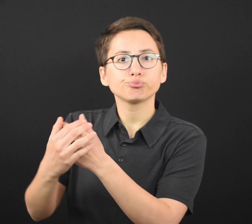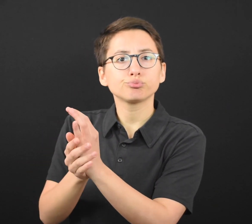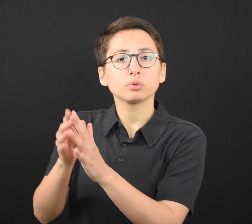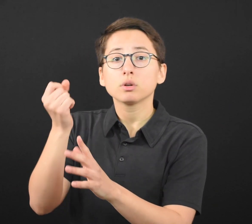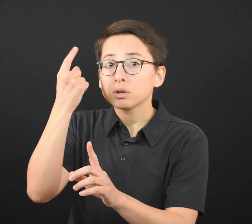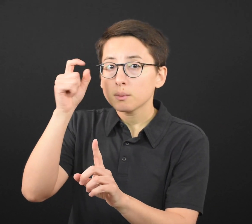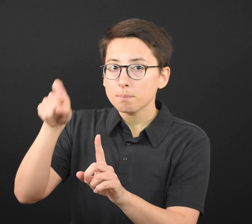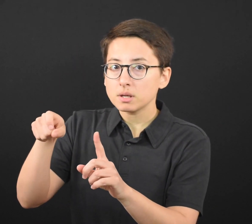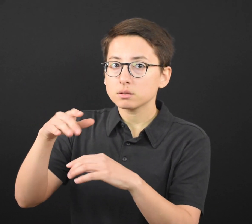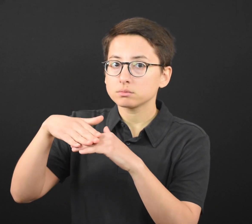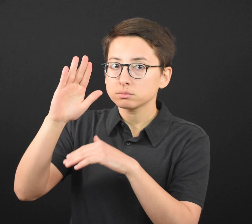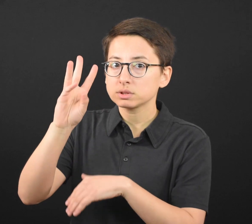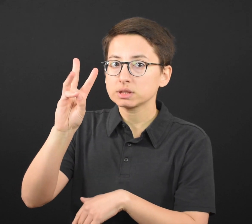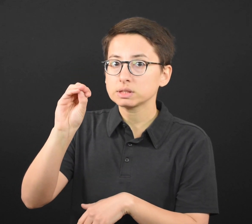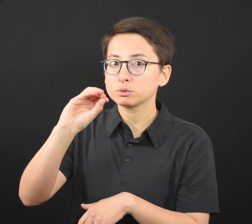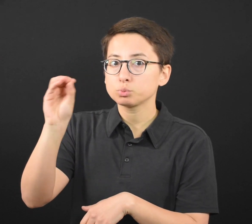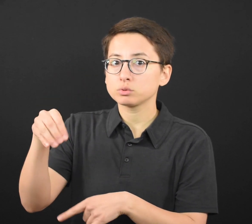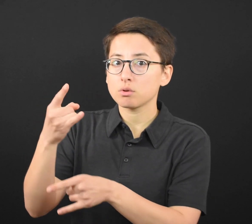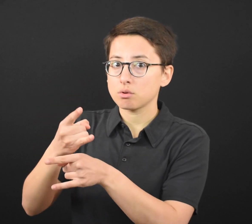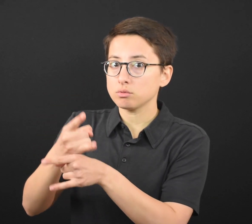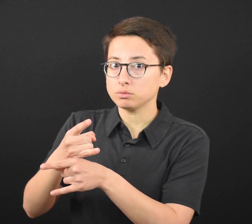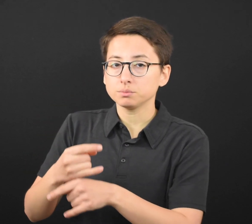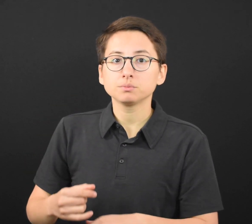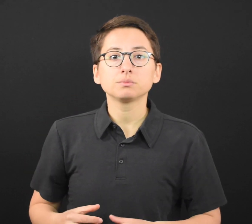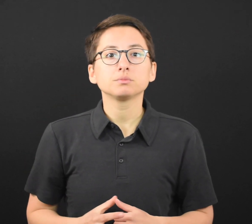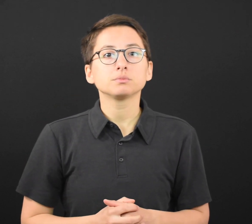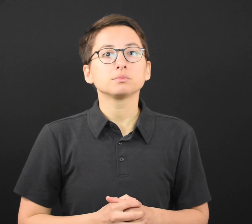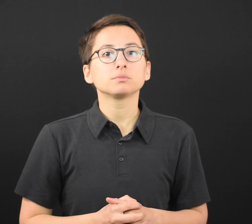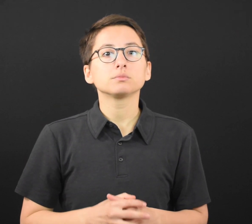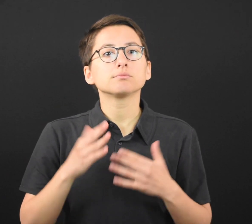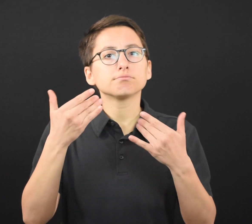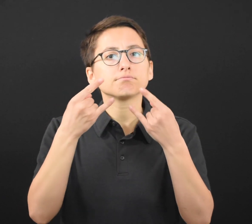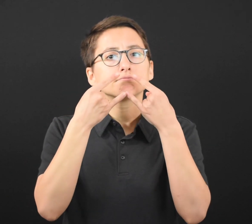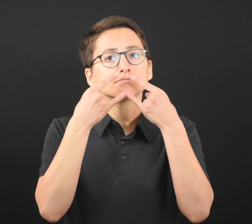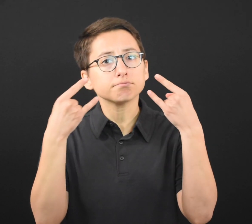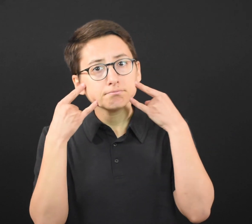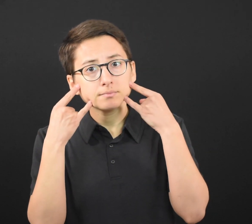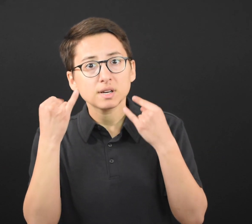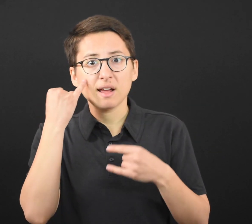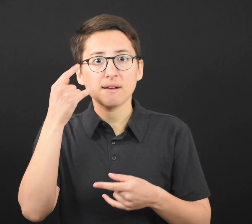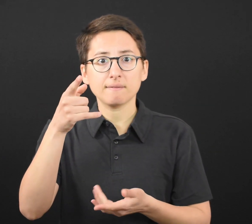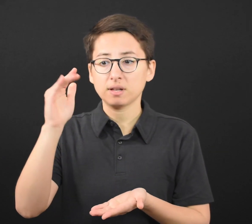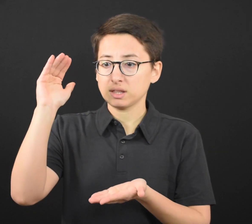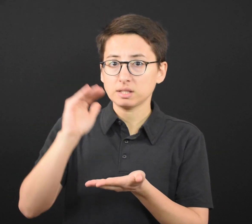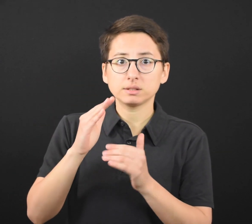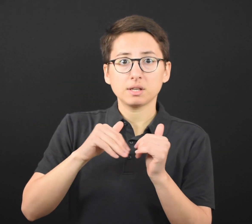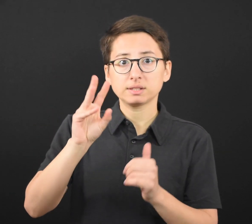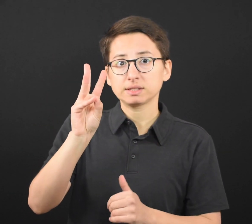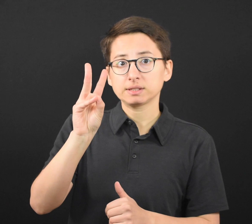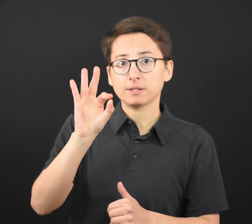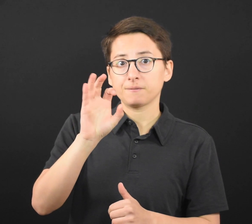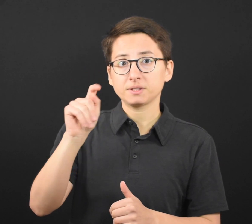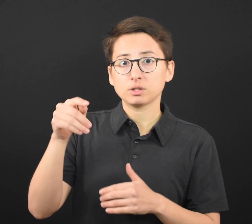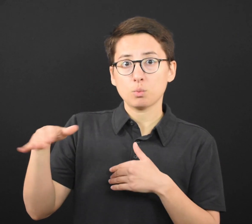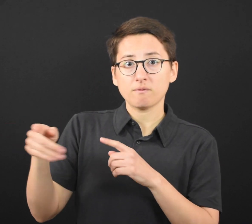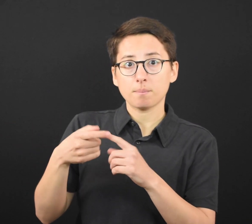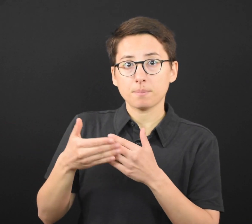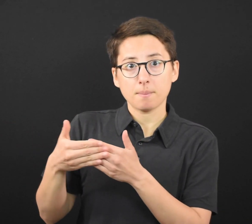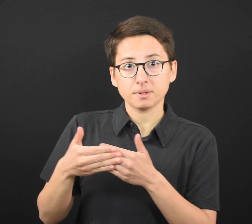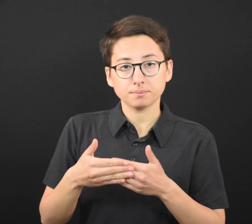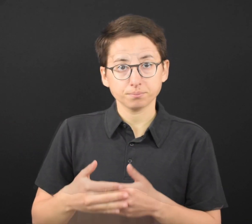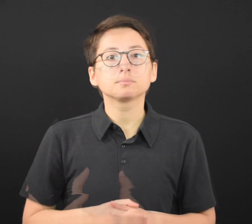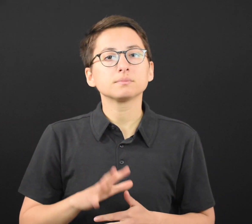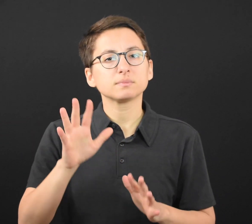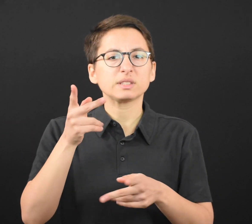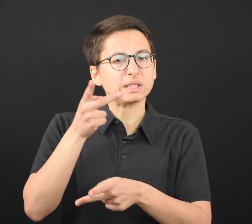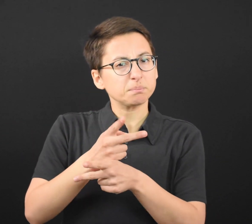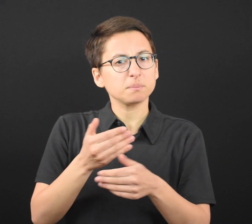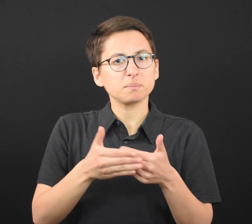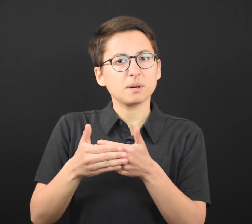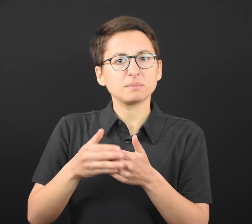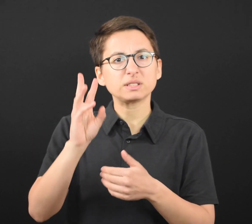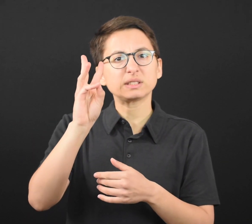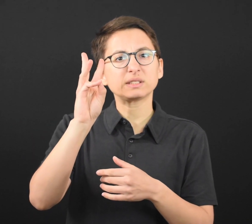● Wear a mask when within 6 feet of your newborn. ● Keep your newborn more than 6 feet